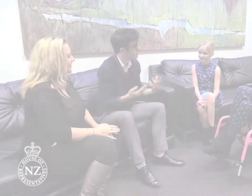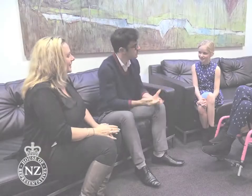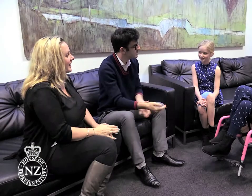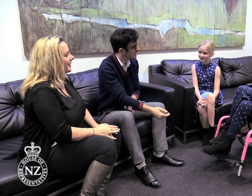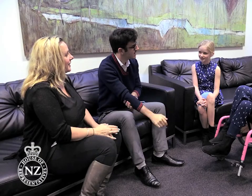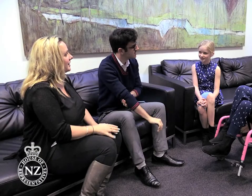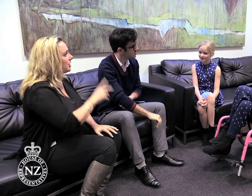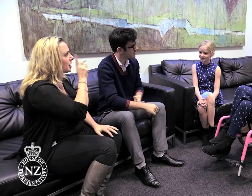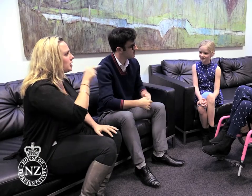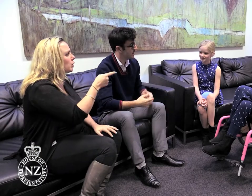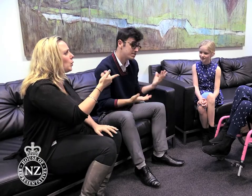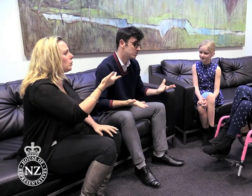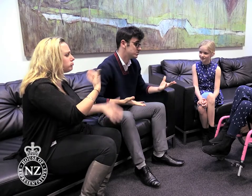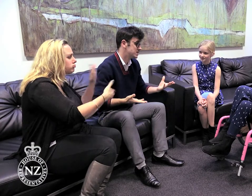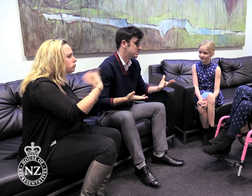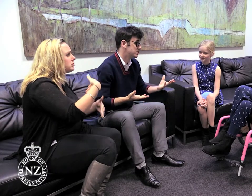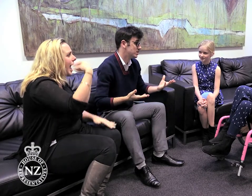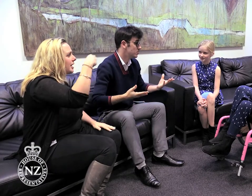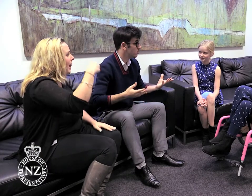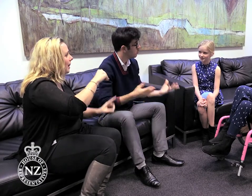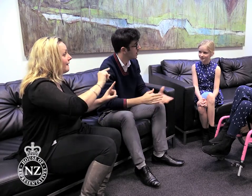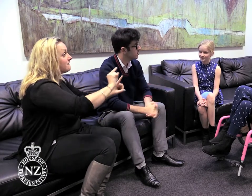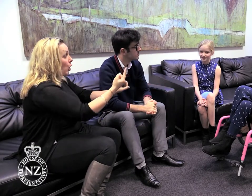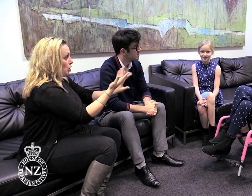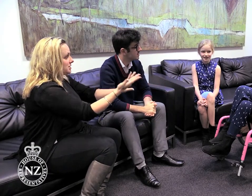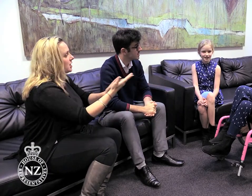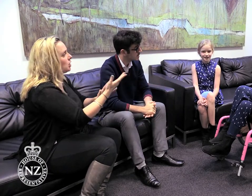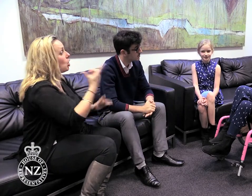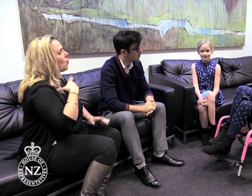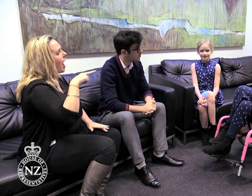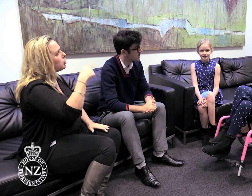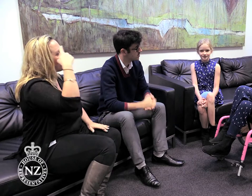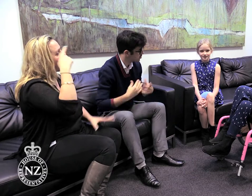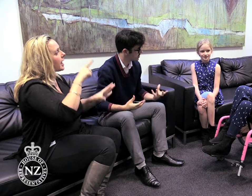Could you tell us - Annabel we'll start with you - why you think young people and children